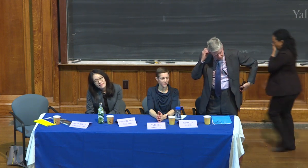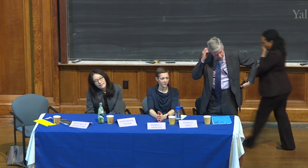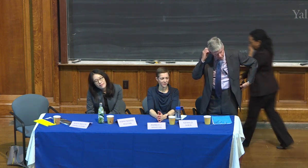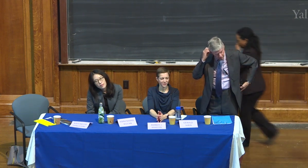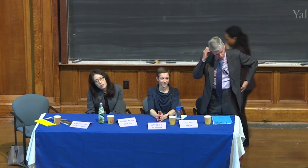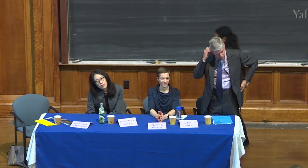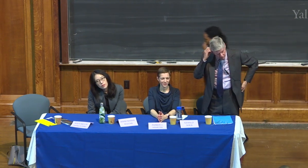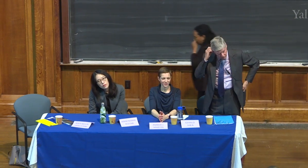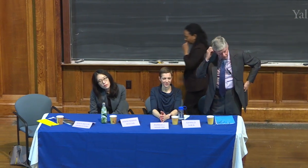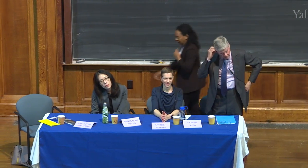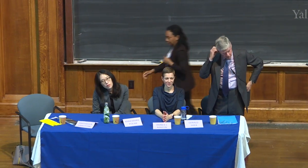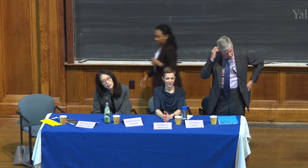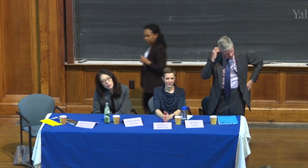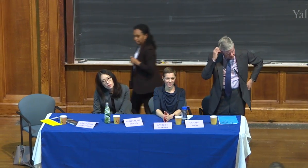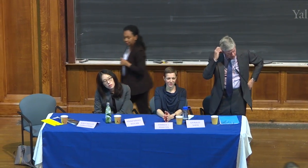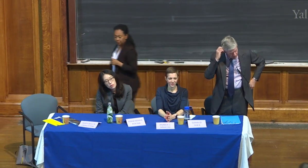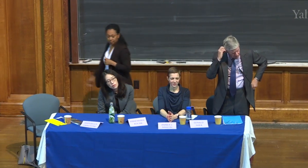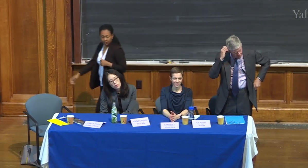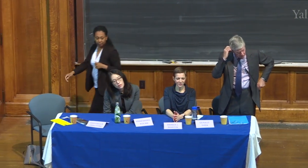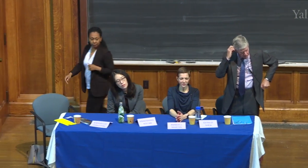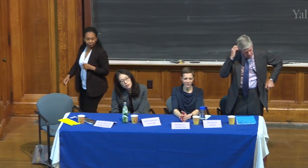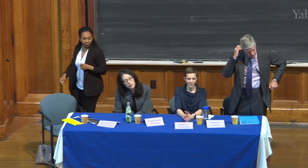Okay, see, we have a question here.